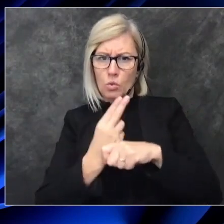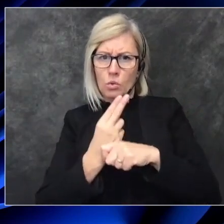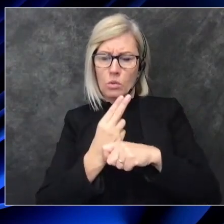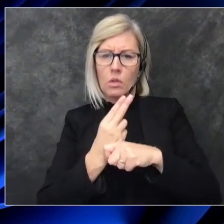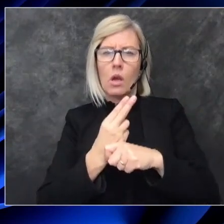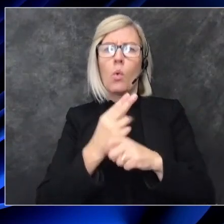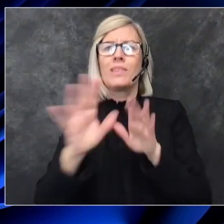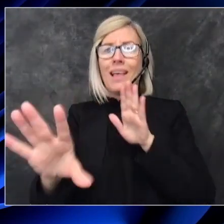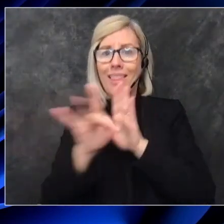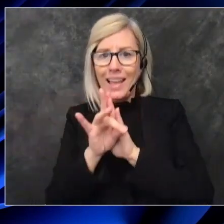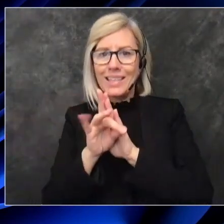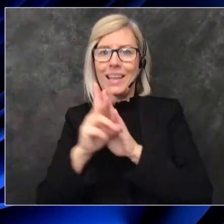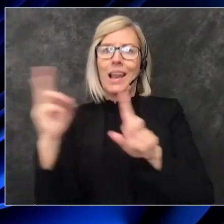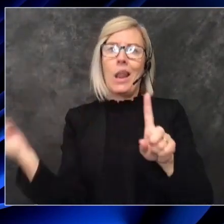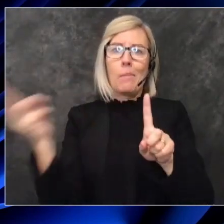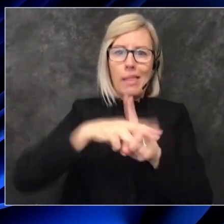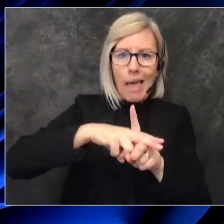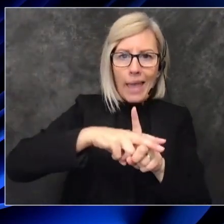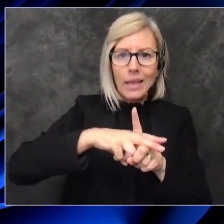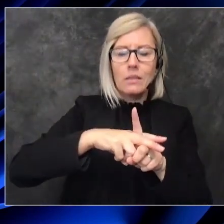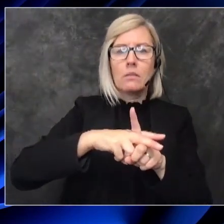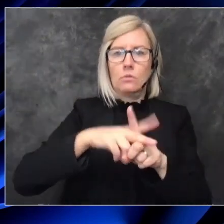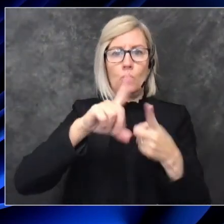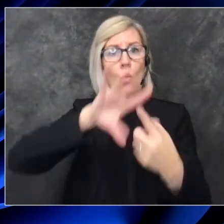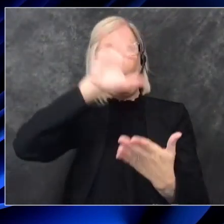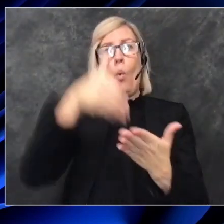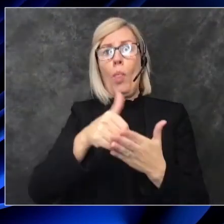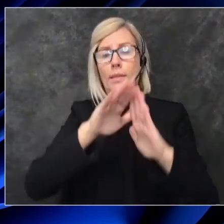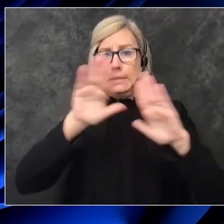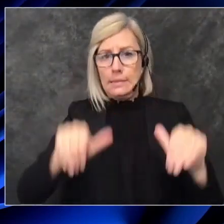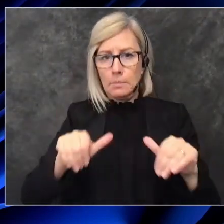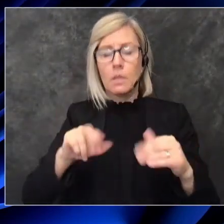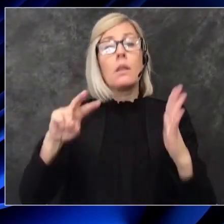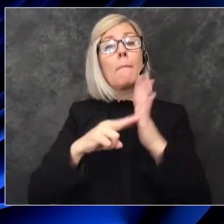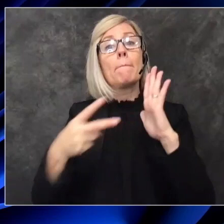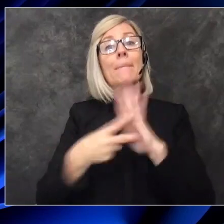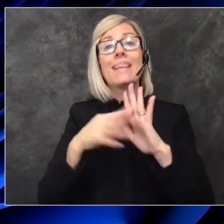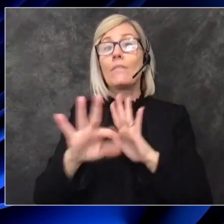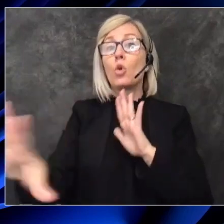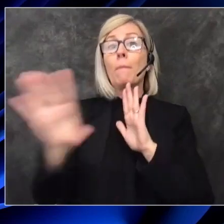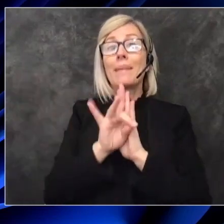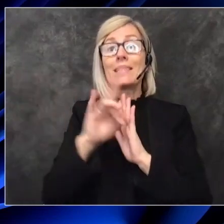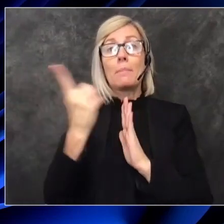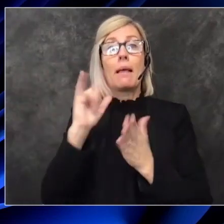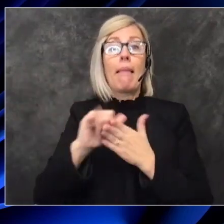and apply it across the system. What that meant is if you picked something like high contrast white and you're